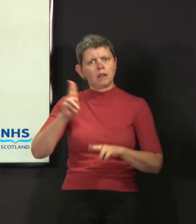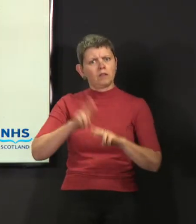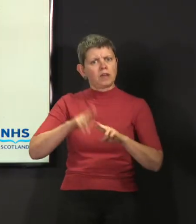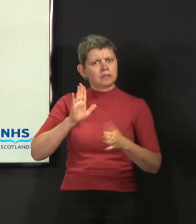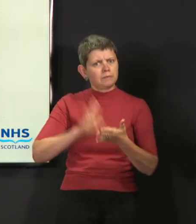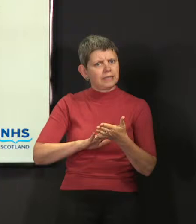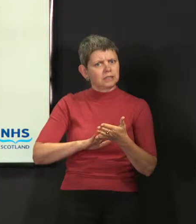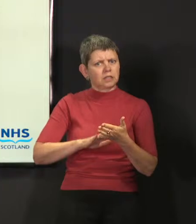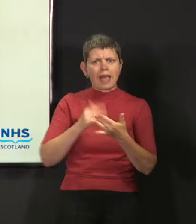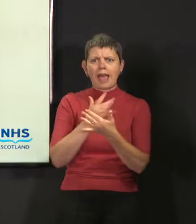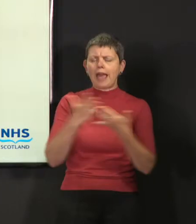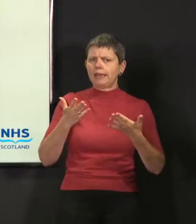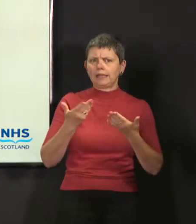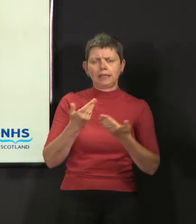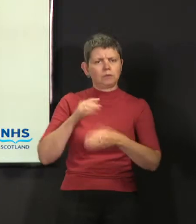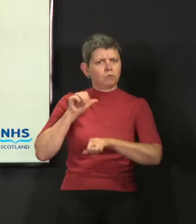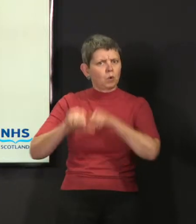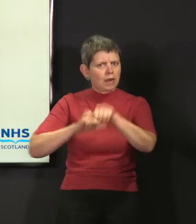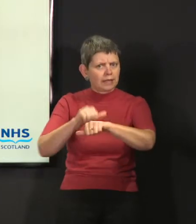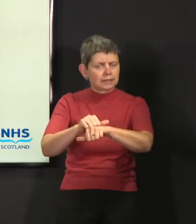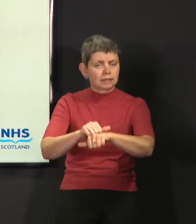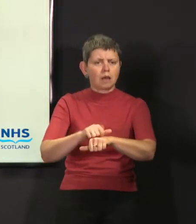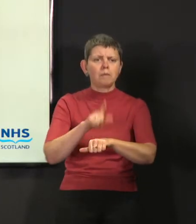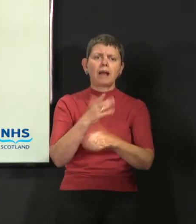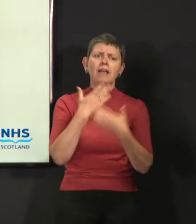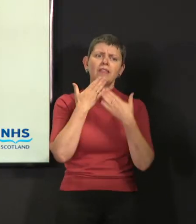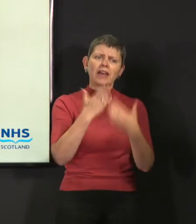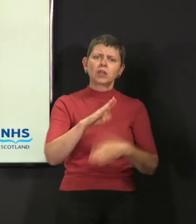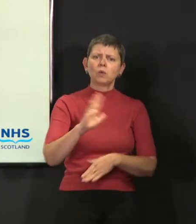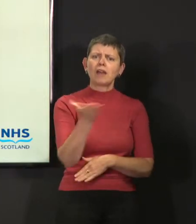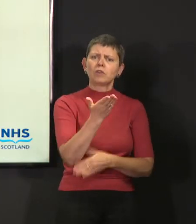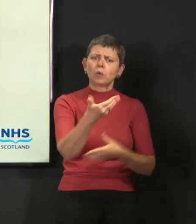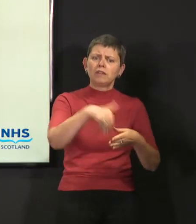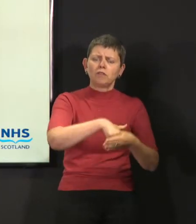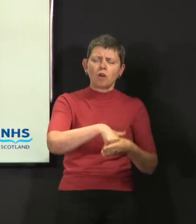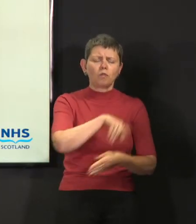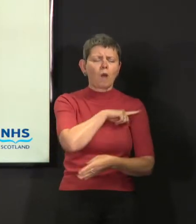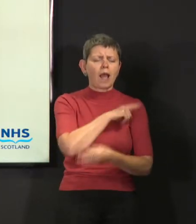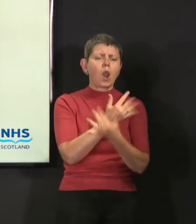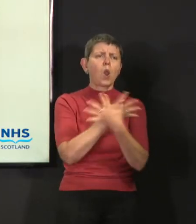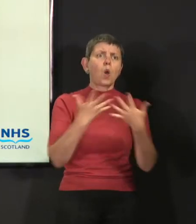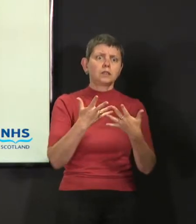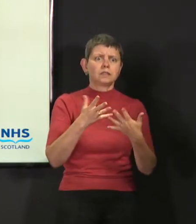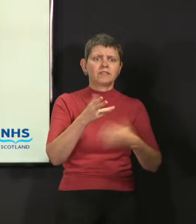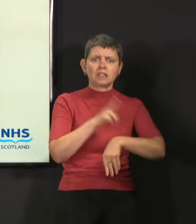take a moment to thank those who have been involved in this, a large team in Dumfries and Galloway, in Cumbrian public